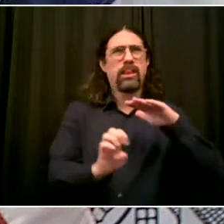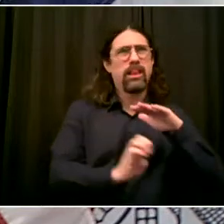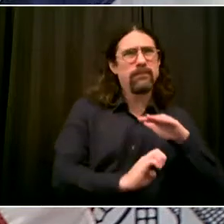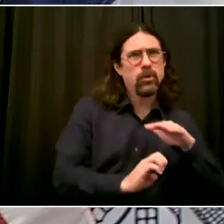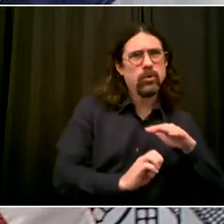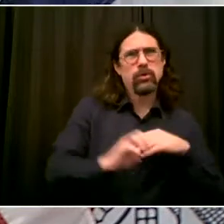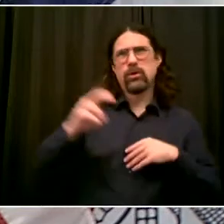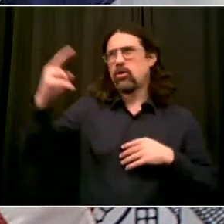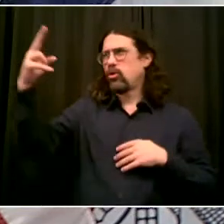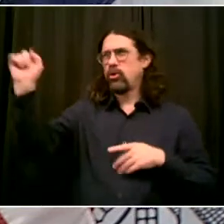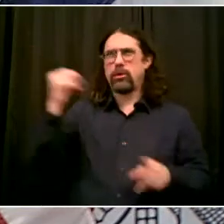COULD NEVER HAVE